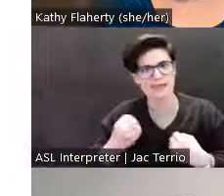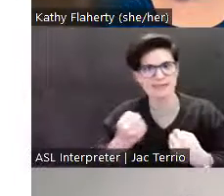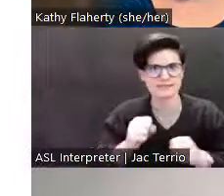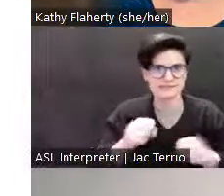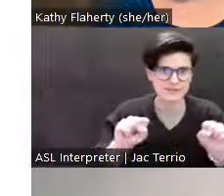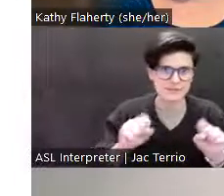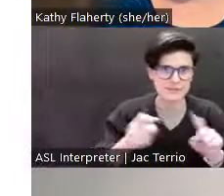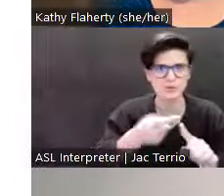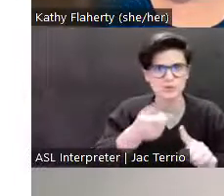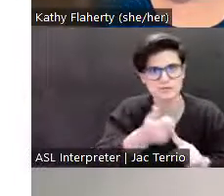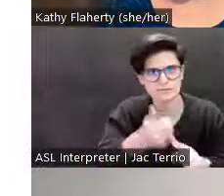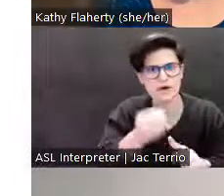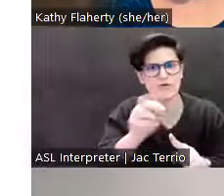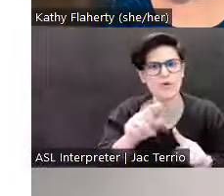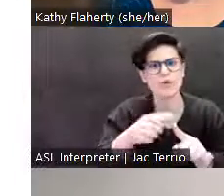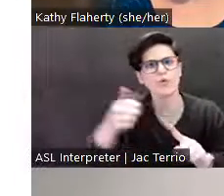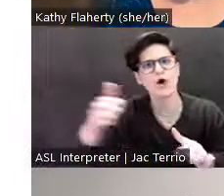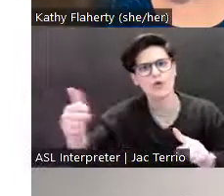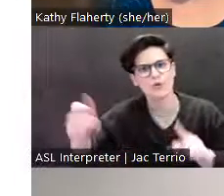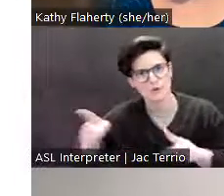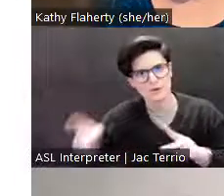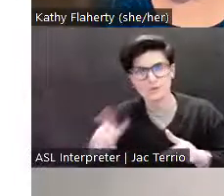that could not 15:26:03 be reduced or illuminated as a result